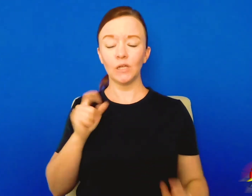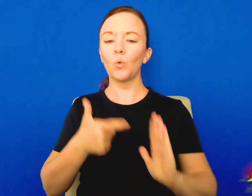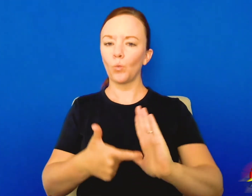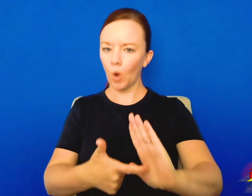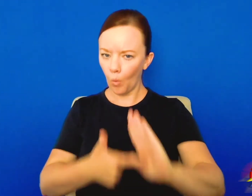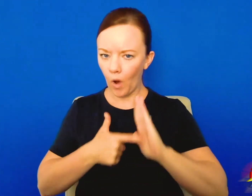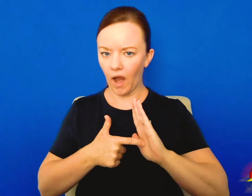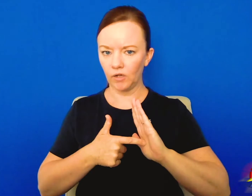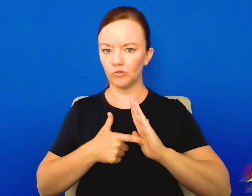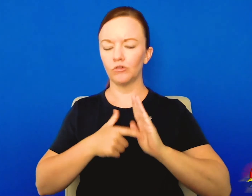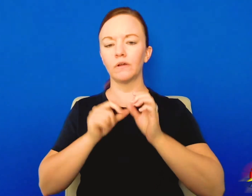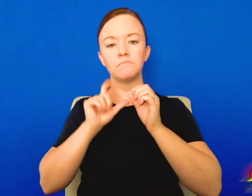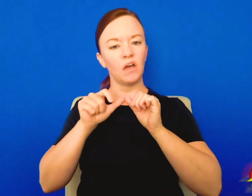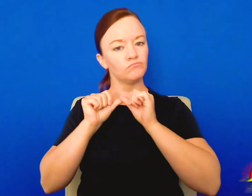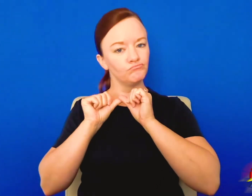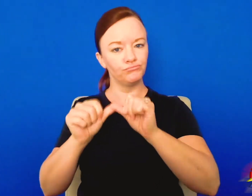DETERMINES NO LONGER NECESSARY.